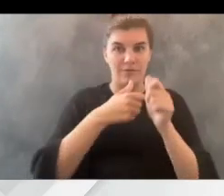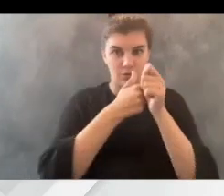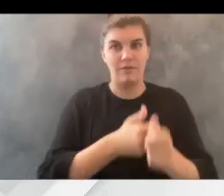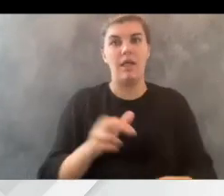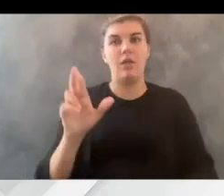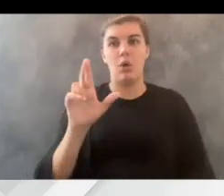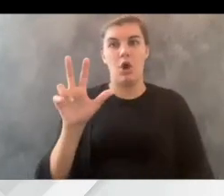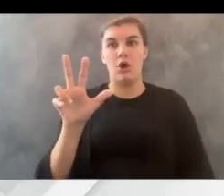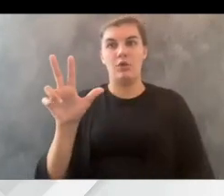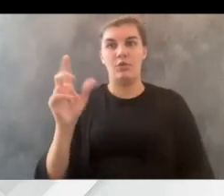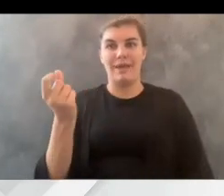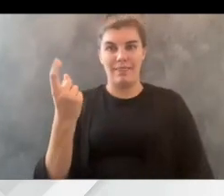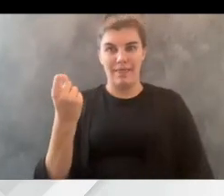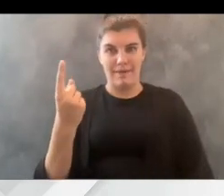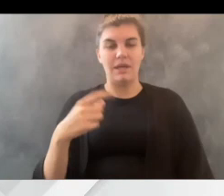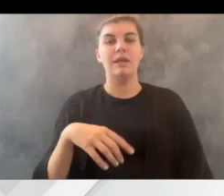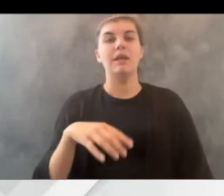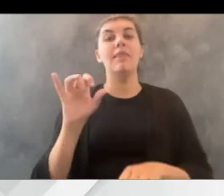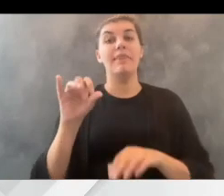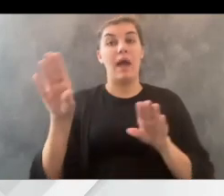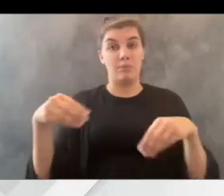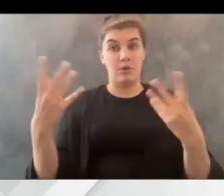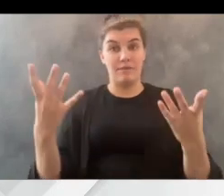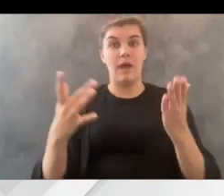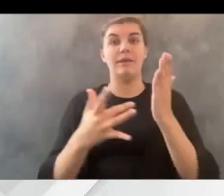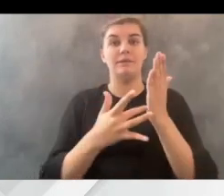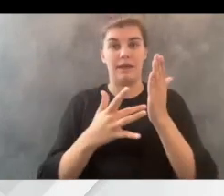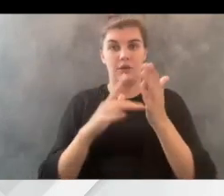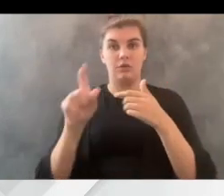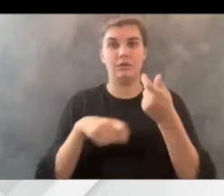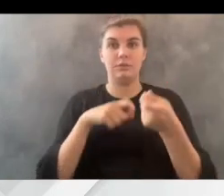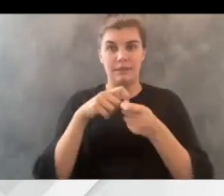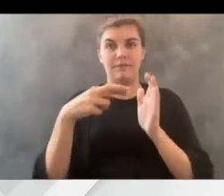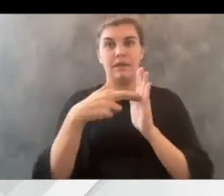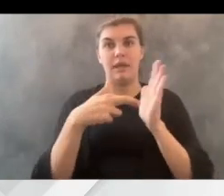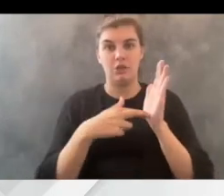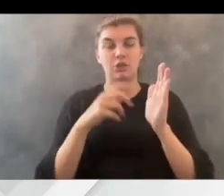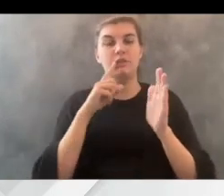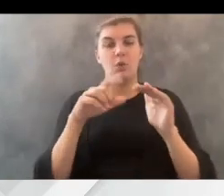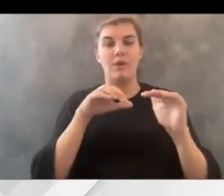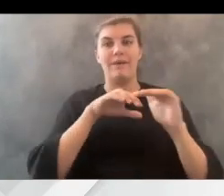R311 provides technical specifications for accessible passenger loading zones.